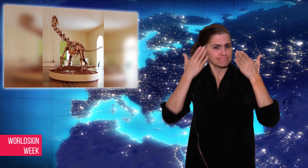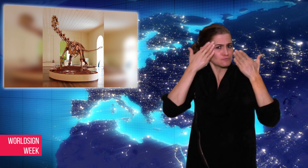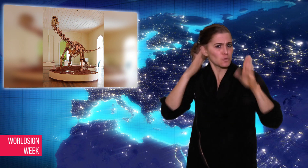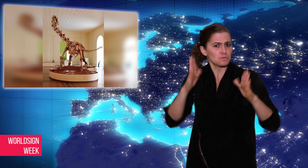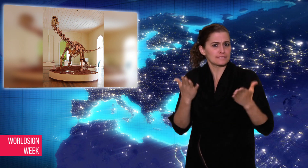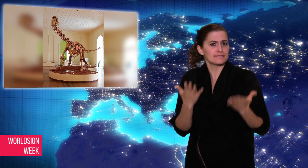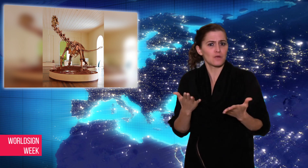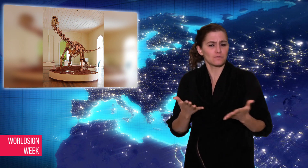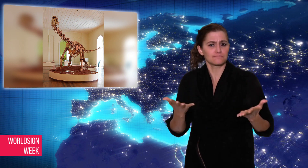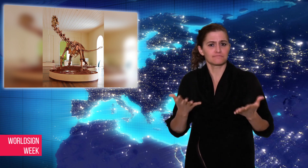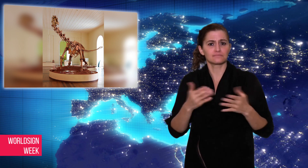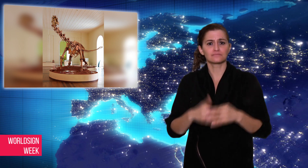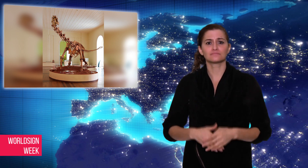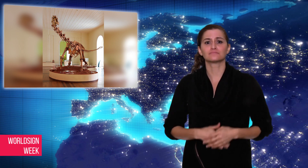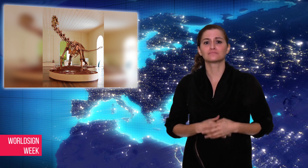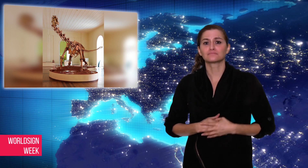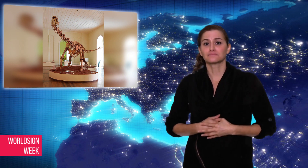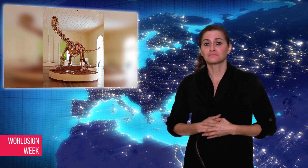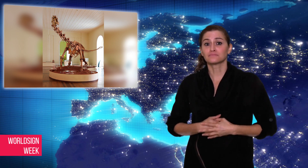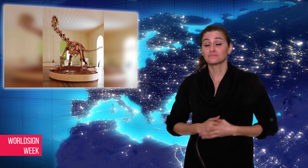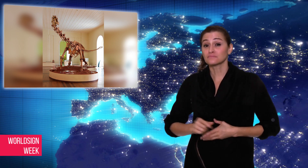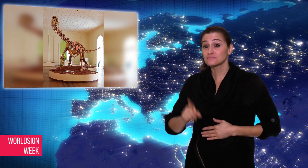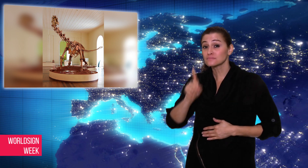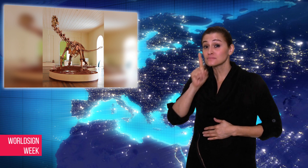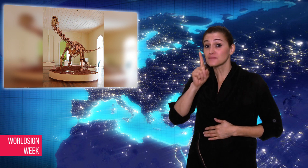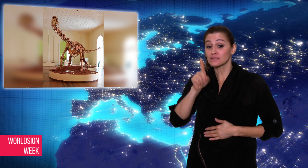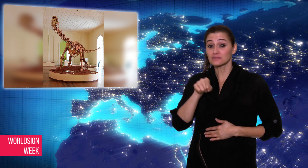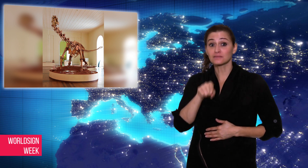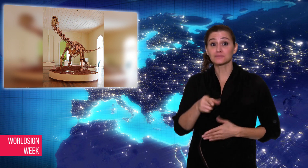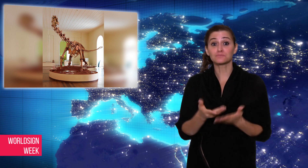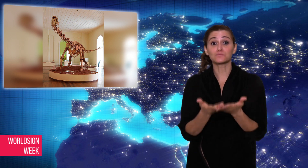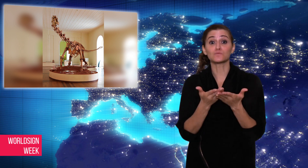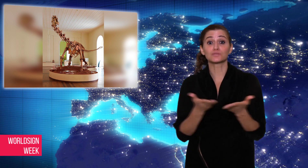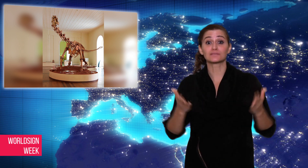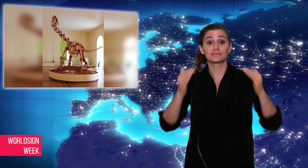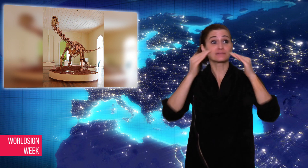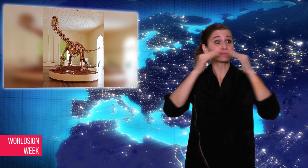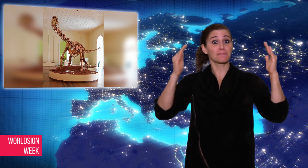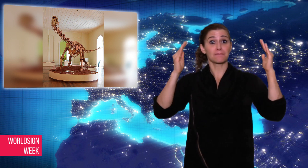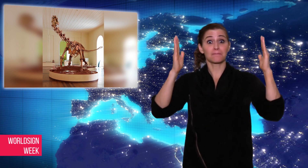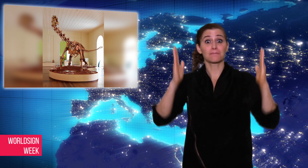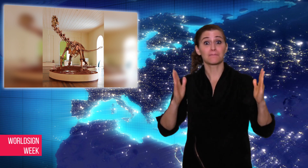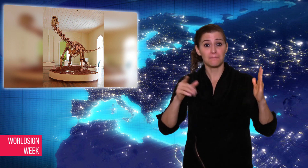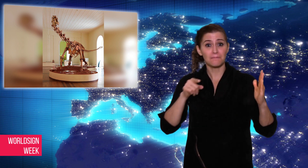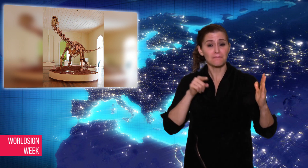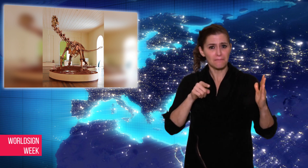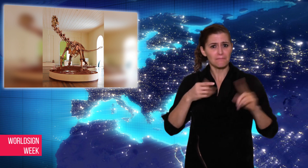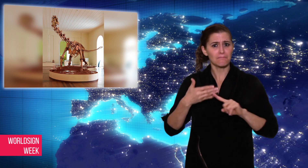the fire is not yet determined, but